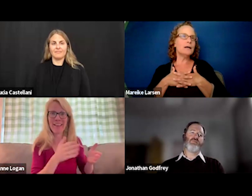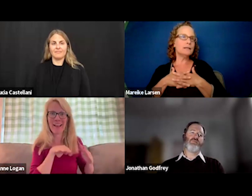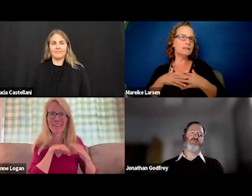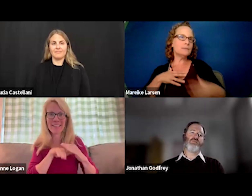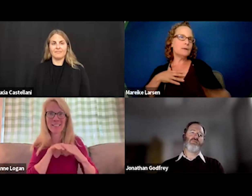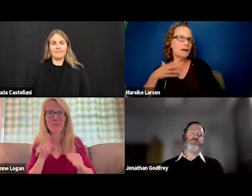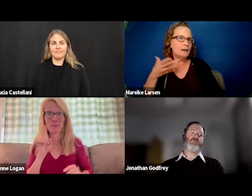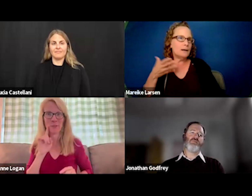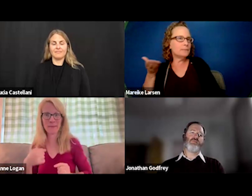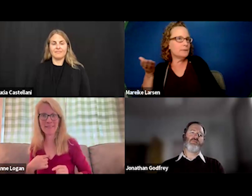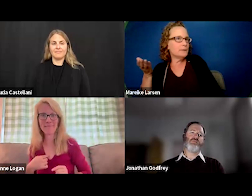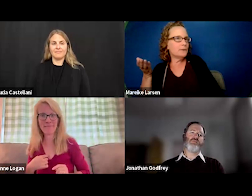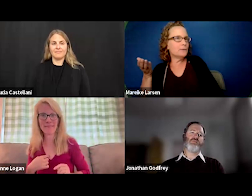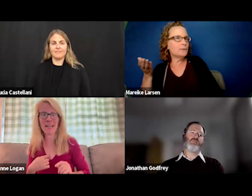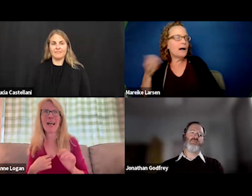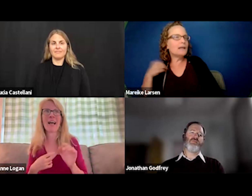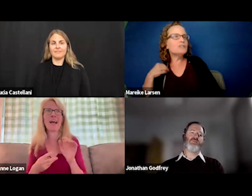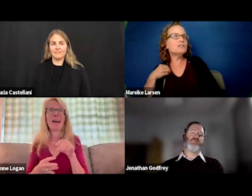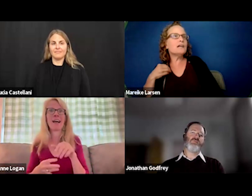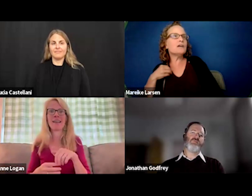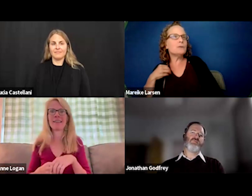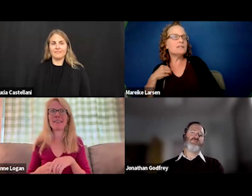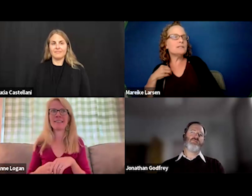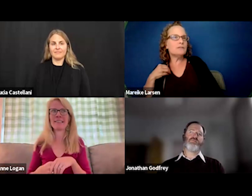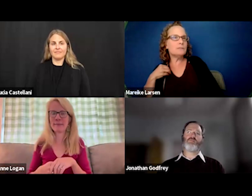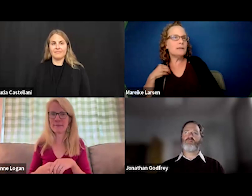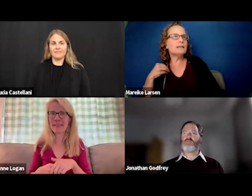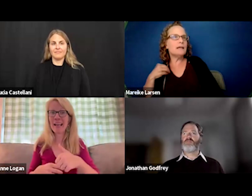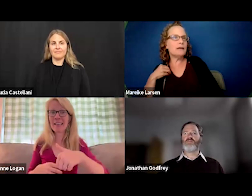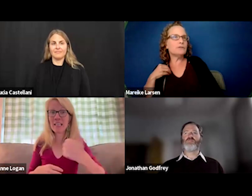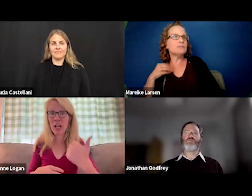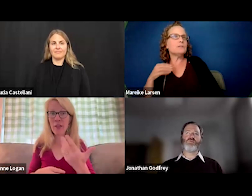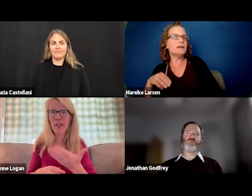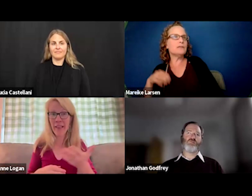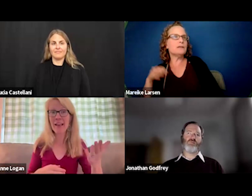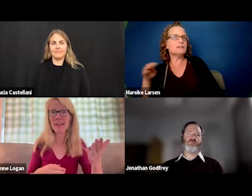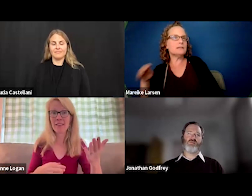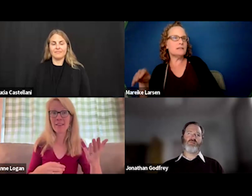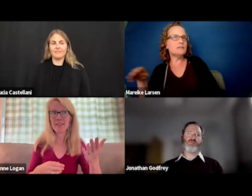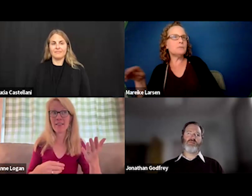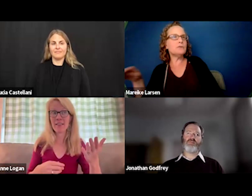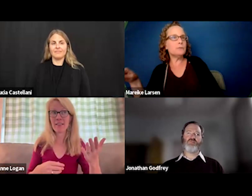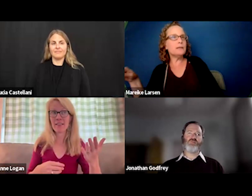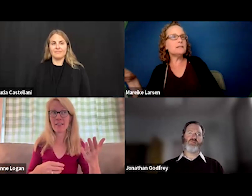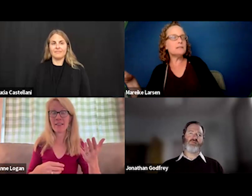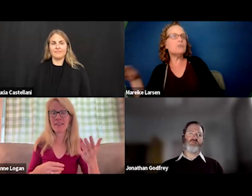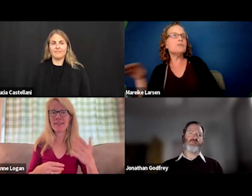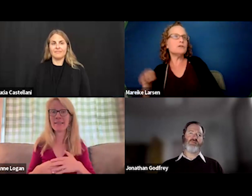and I should not always have to make the effort to make things accessible for myself.